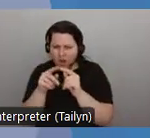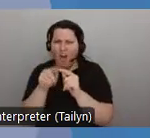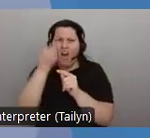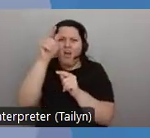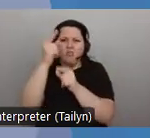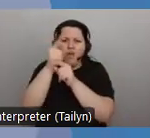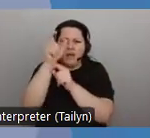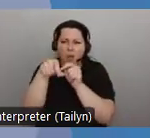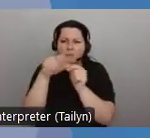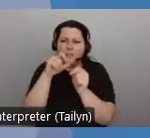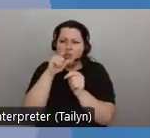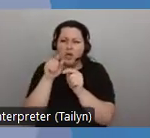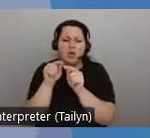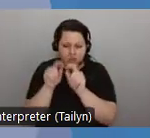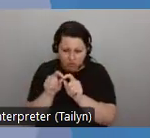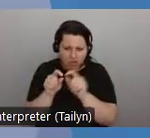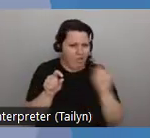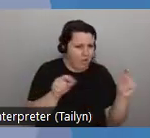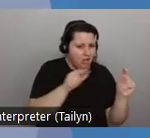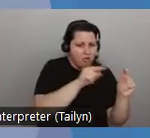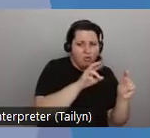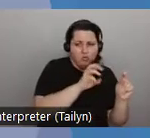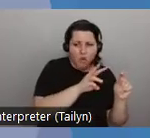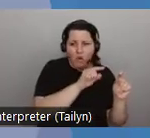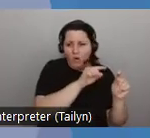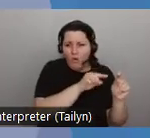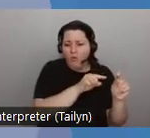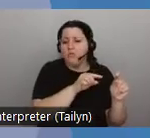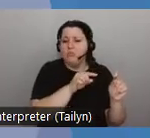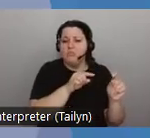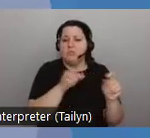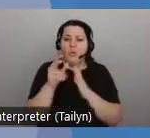and having to go back up top to make sure they are in the correct column, go back down,